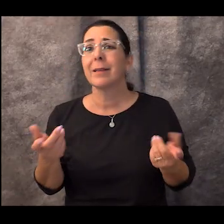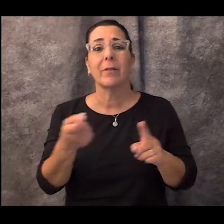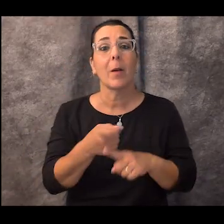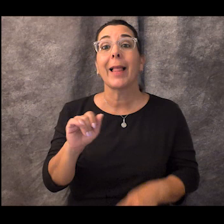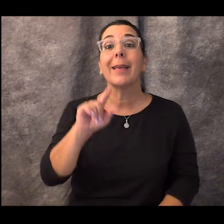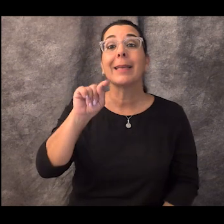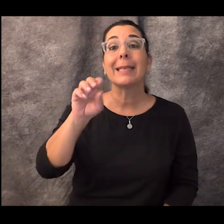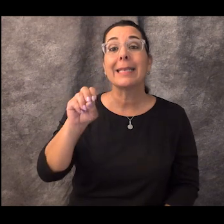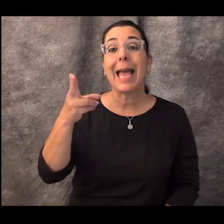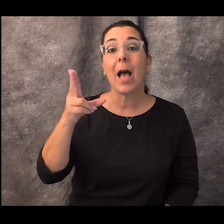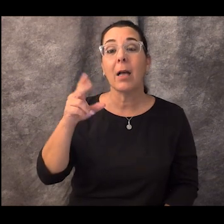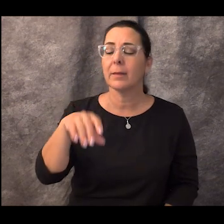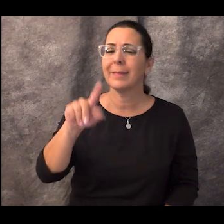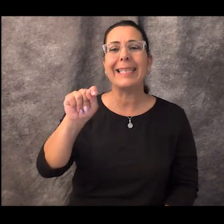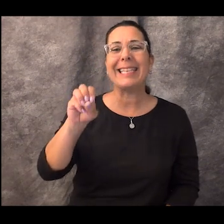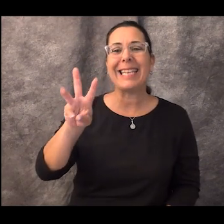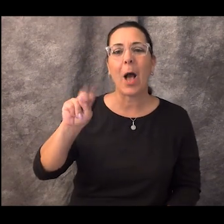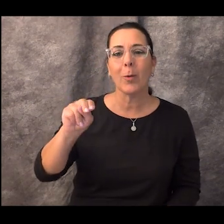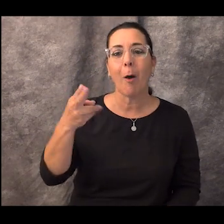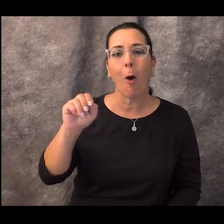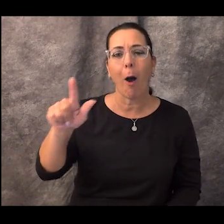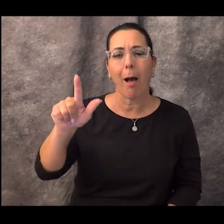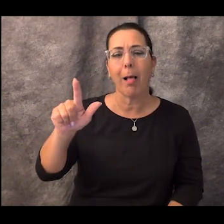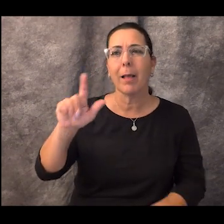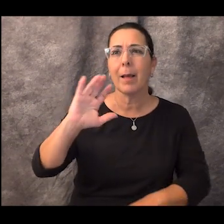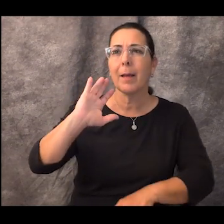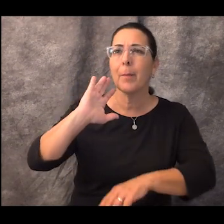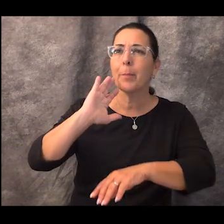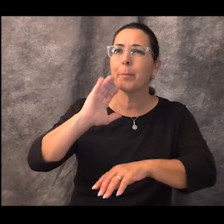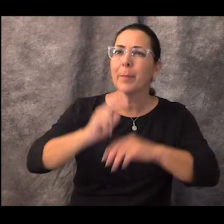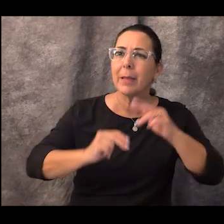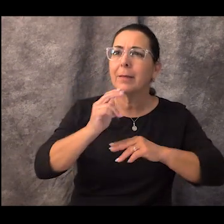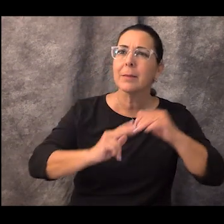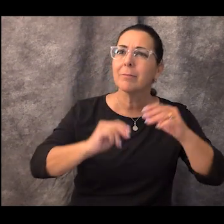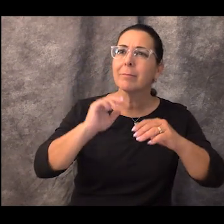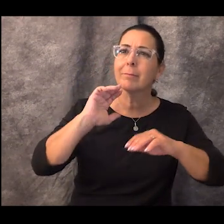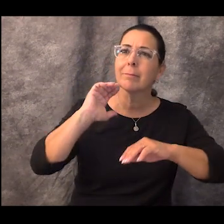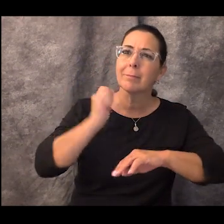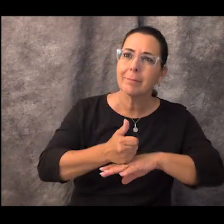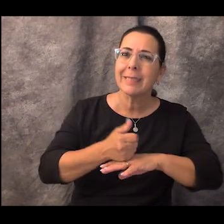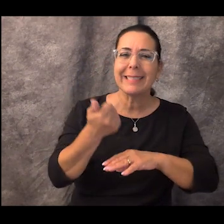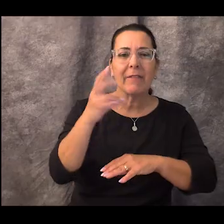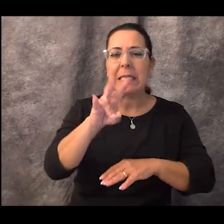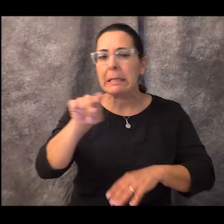hall was built in 1700 or something or whatever, and it's super inaccessible, and it's a historical landmark